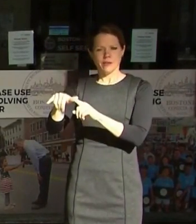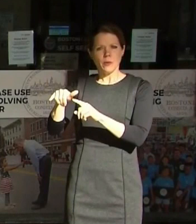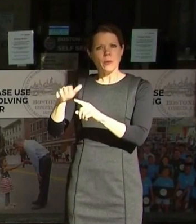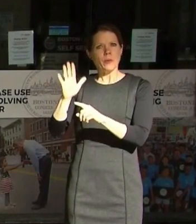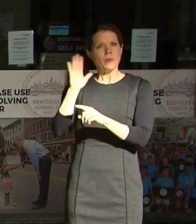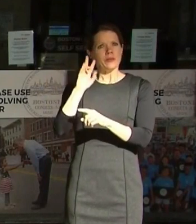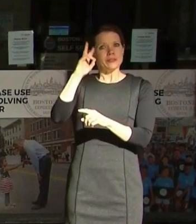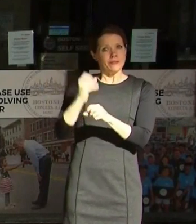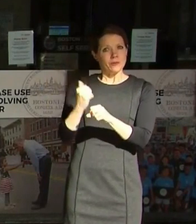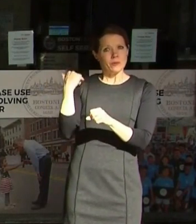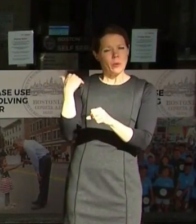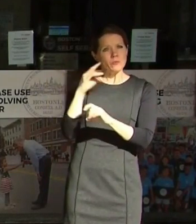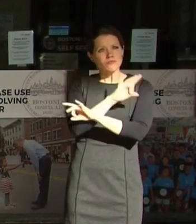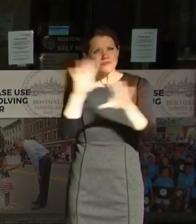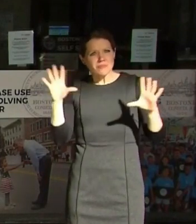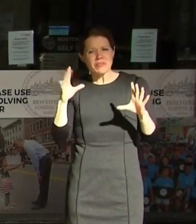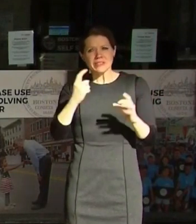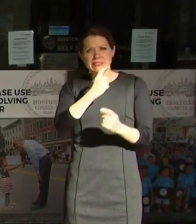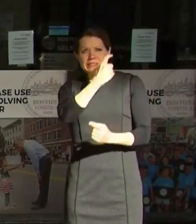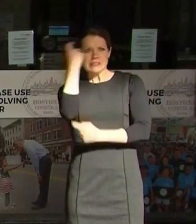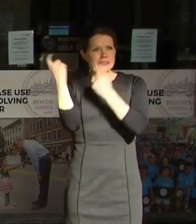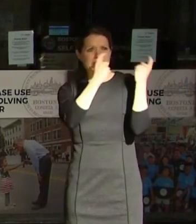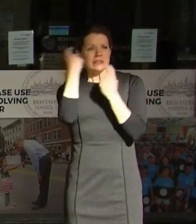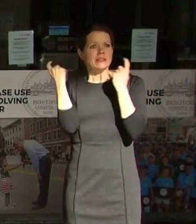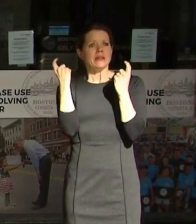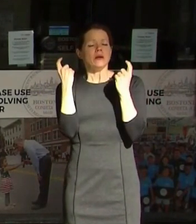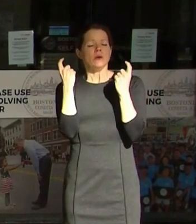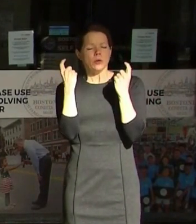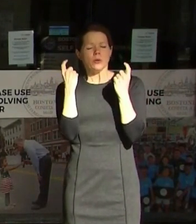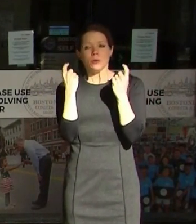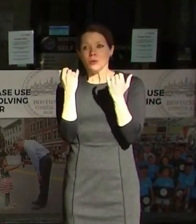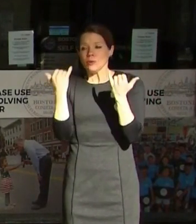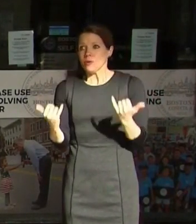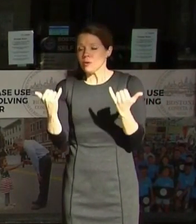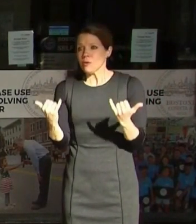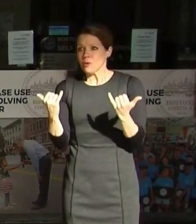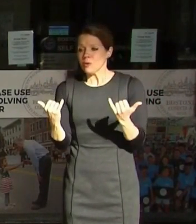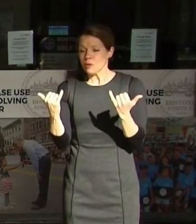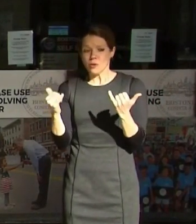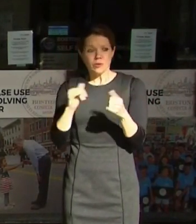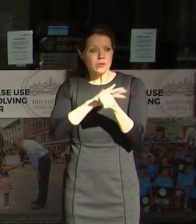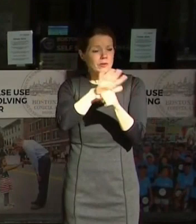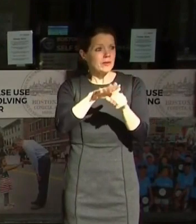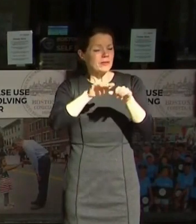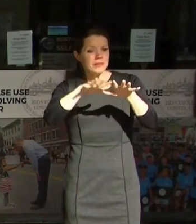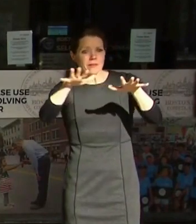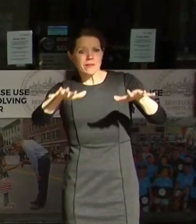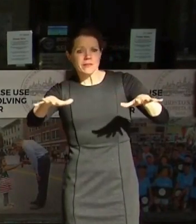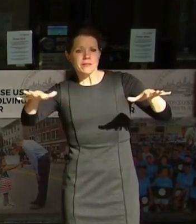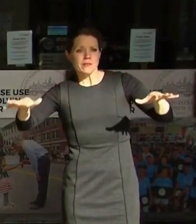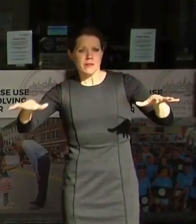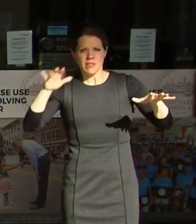THE MARATHON BOMBING WAS ONE-OF- A-KIND DANGER THAT WE FACED A TRAUMATIC EVENT. FIRST RESPONDERS AND HEALTHCARE